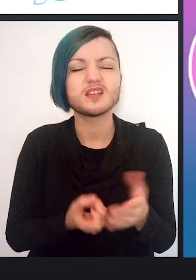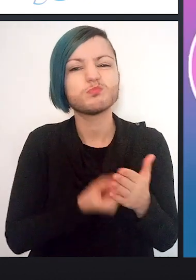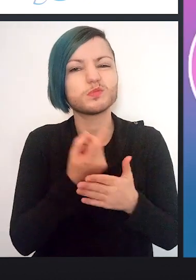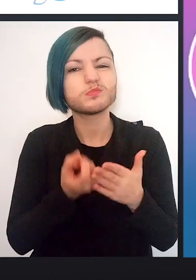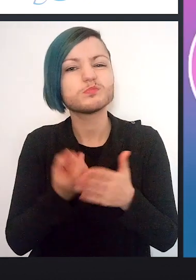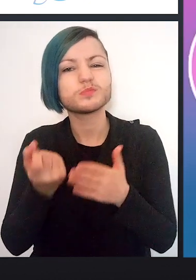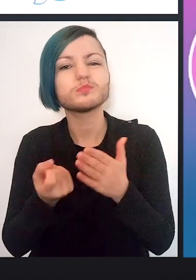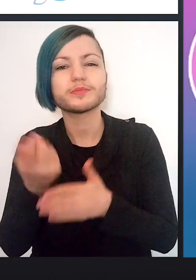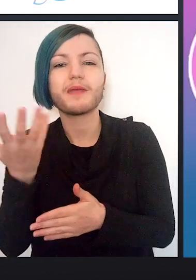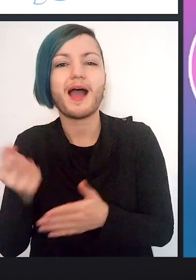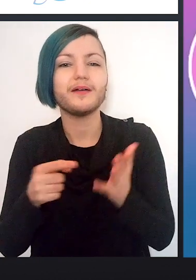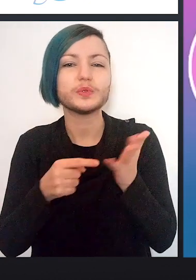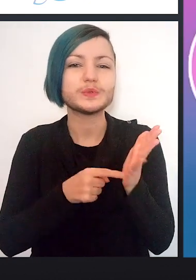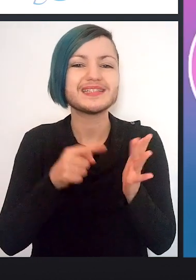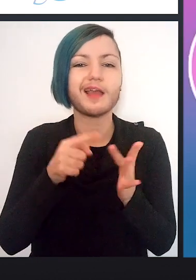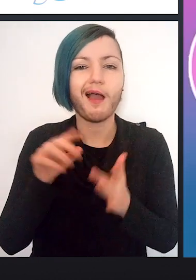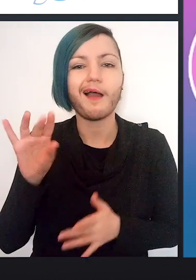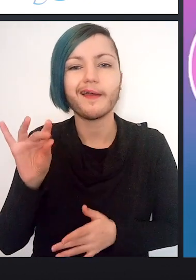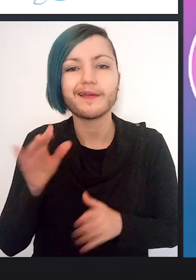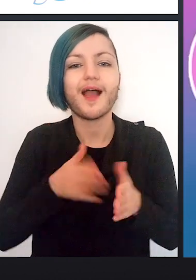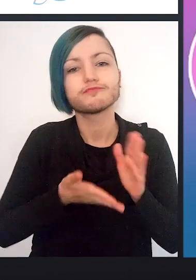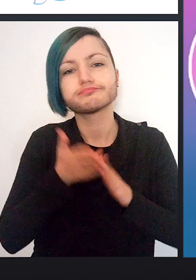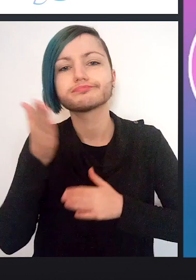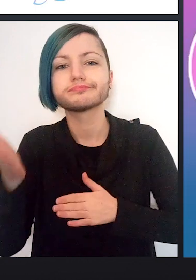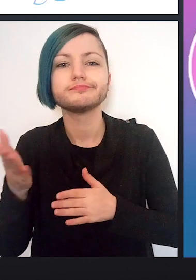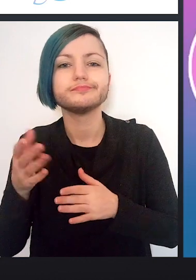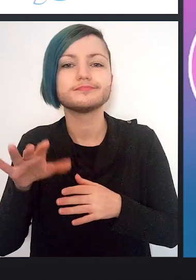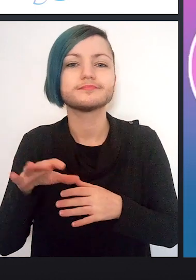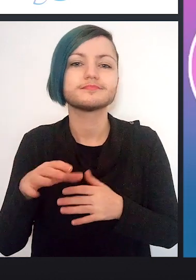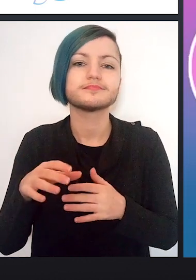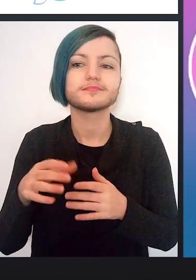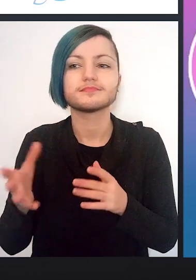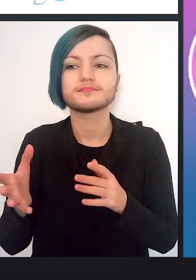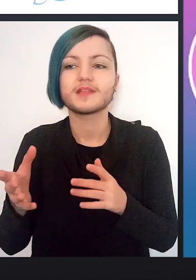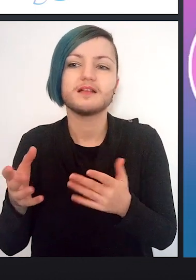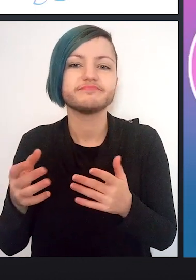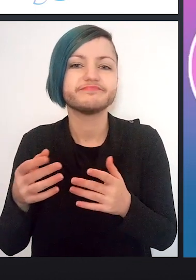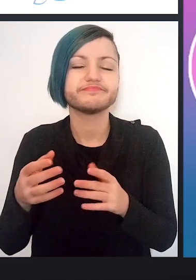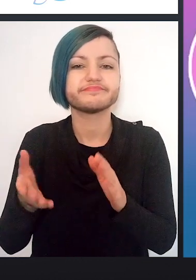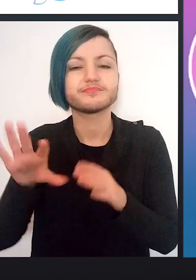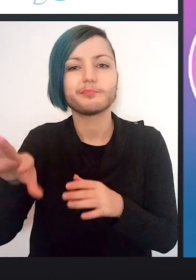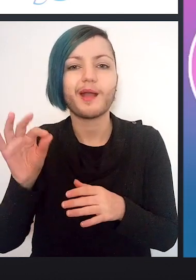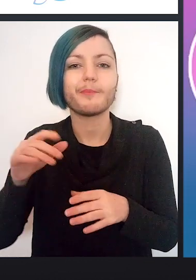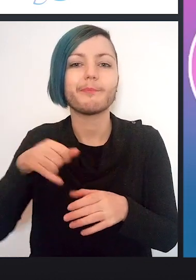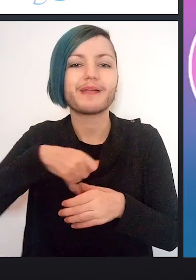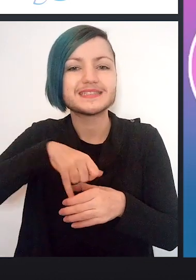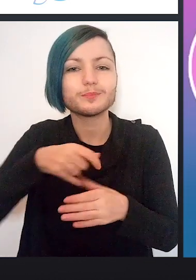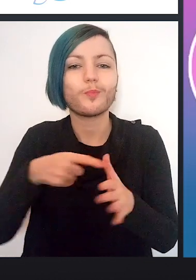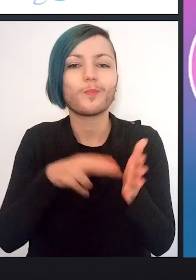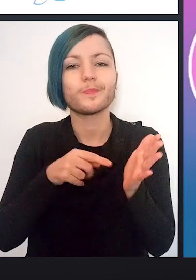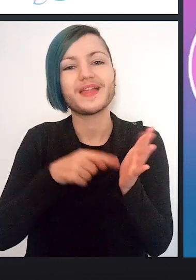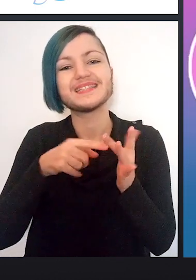every so often I get a UTI and I have to get an antibiotic from the doctor.